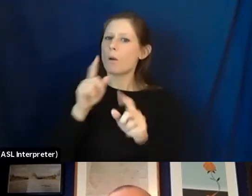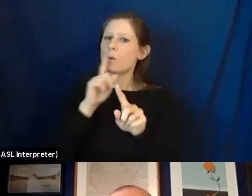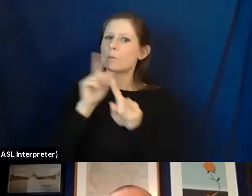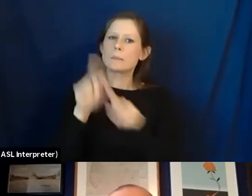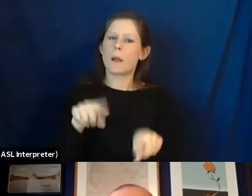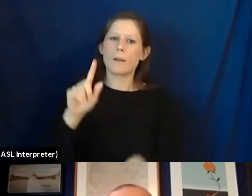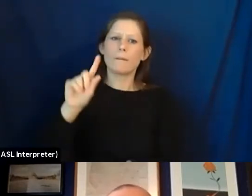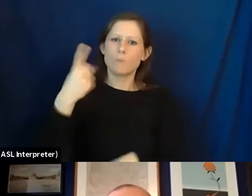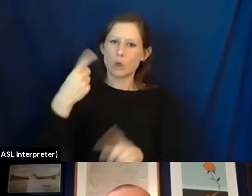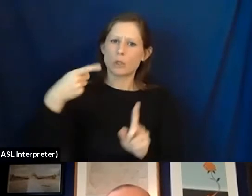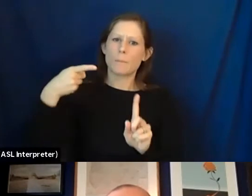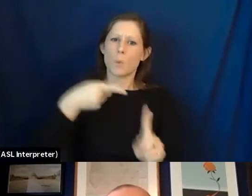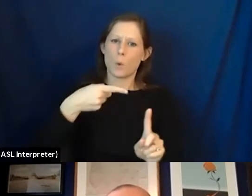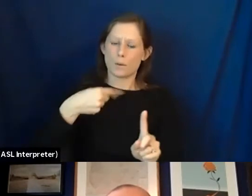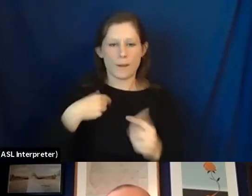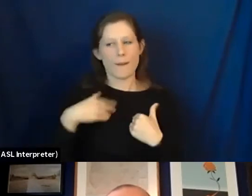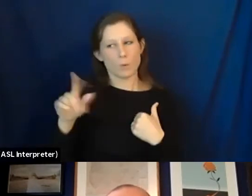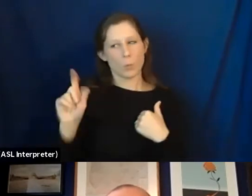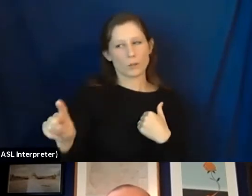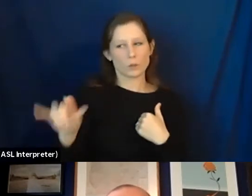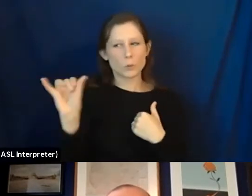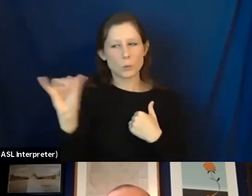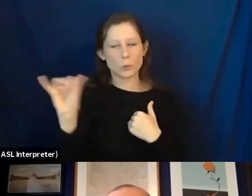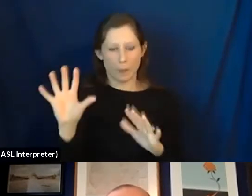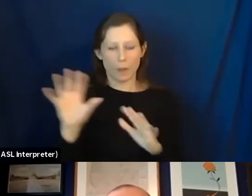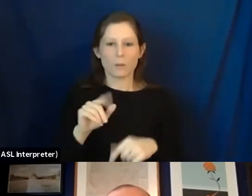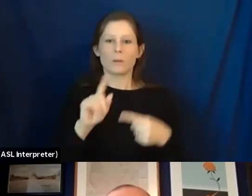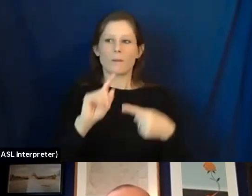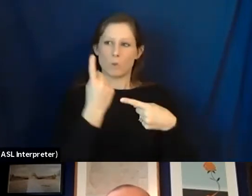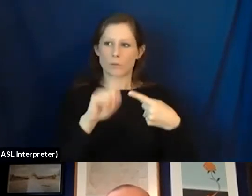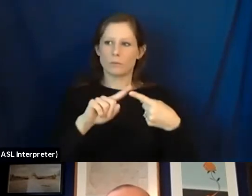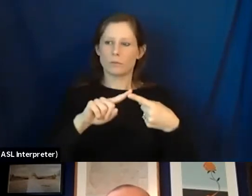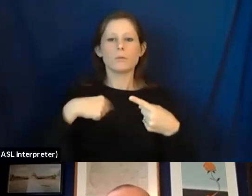and and i do have a question but yeah i mean i've been thinking obviously about disability